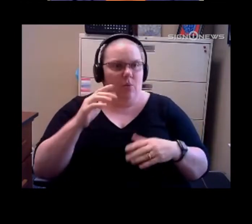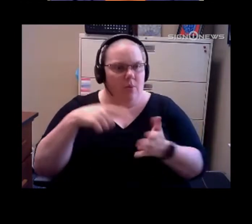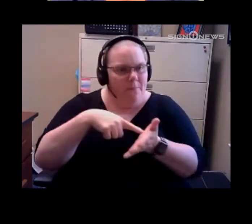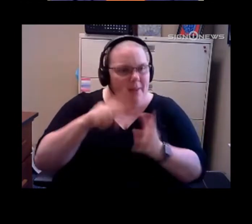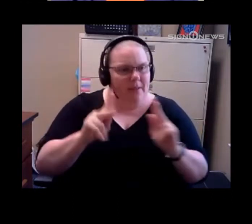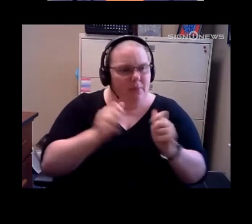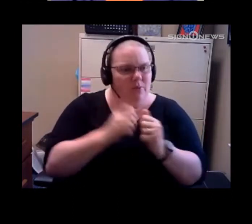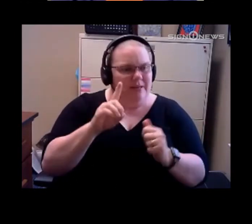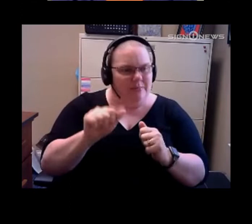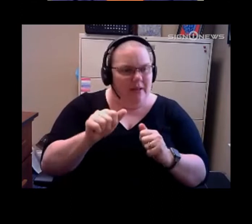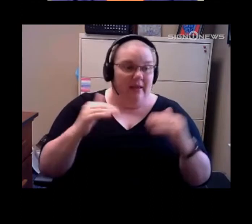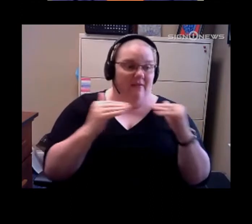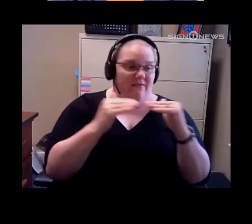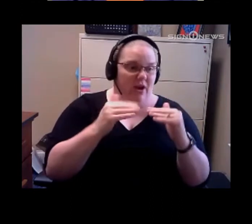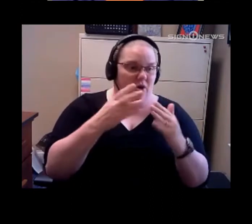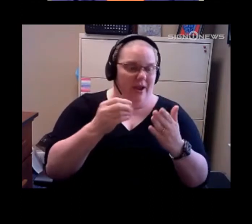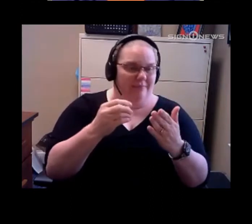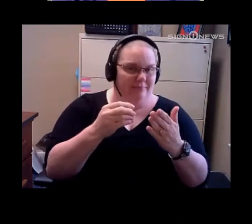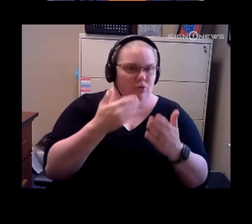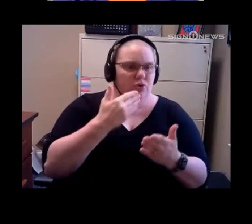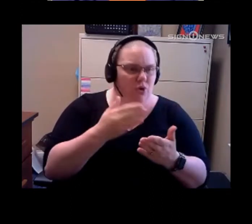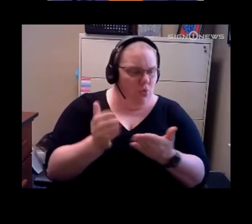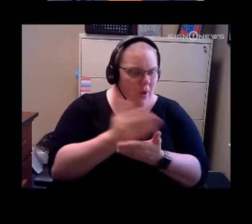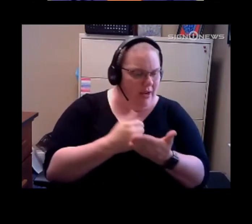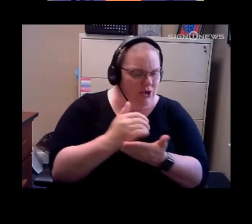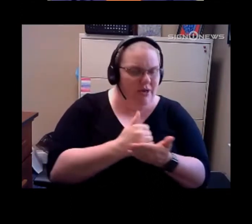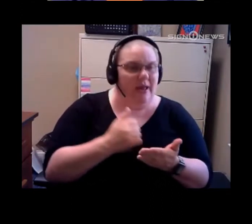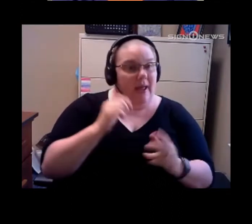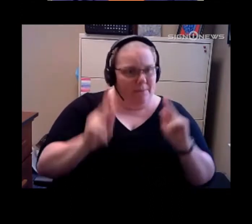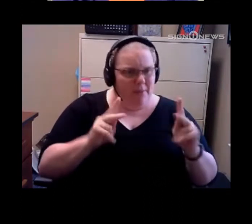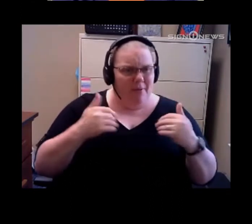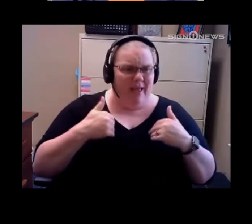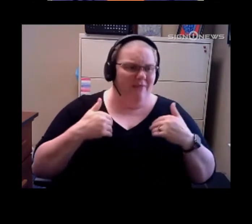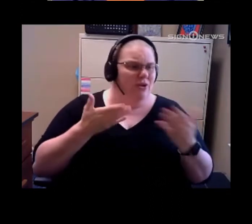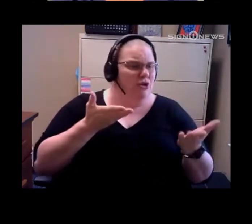want everyone to have the services that they need and not be stuck in nursing facilities and able